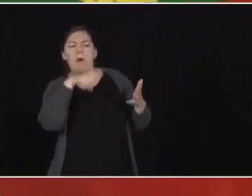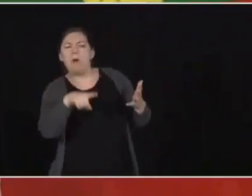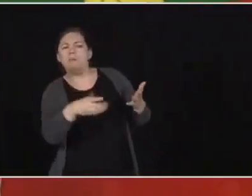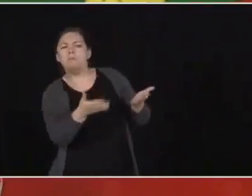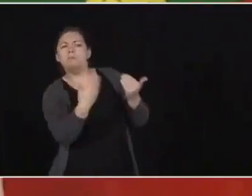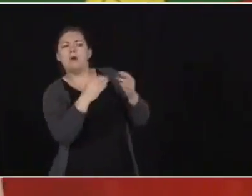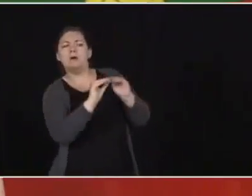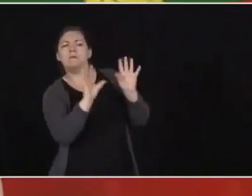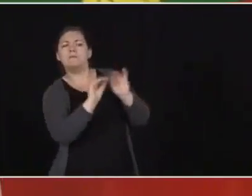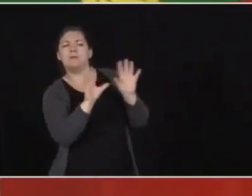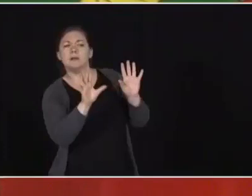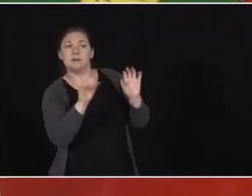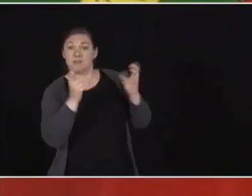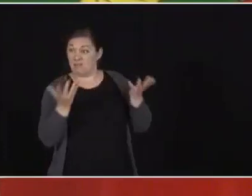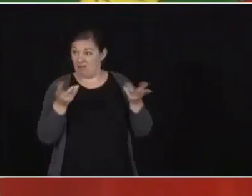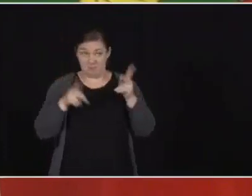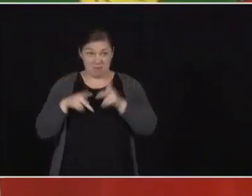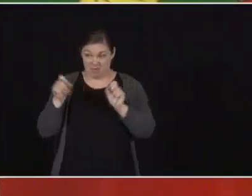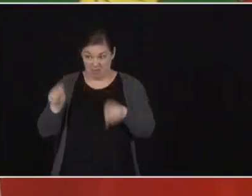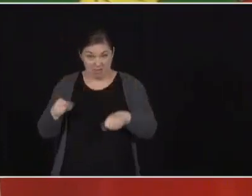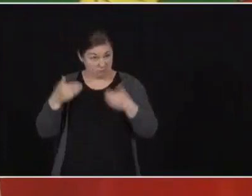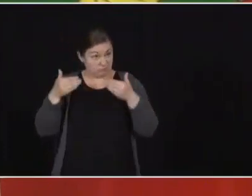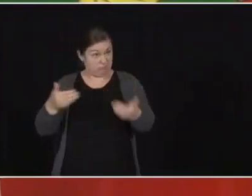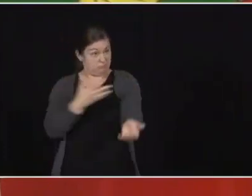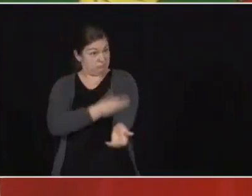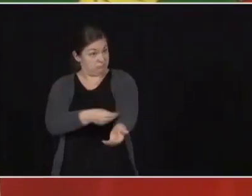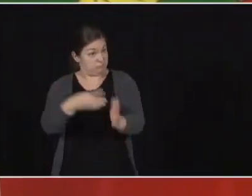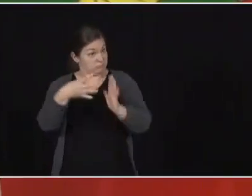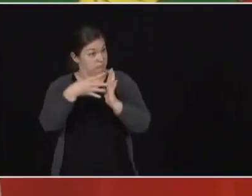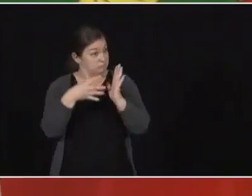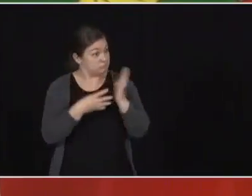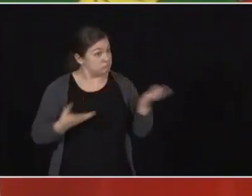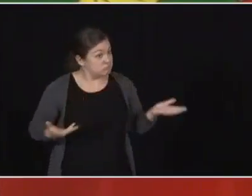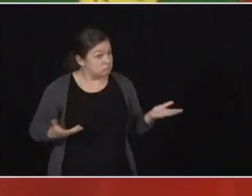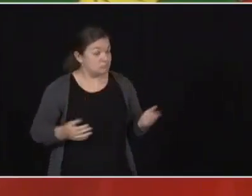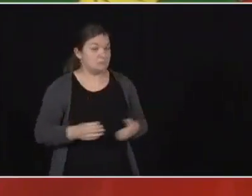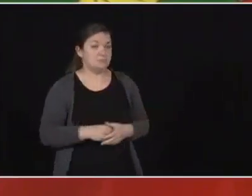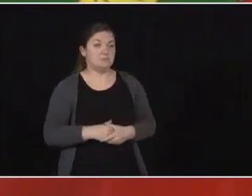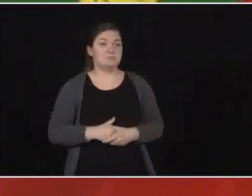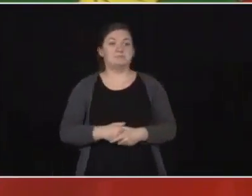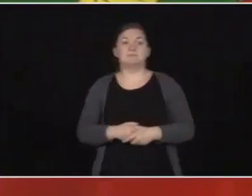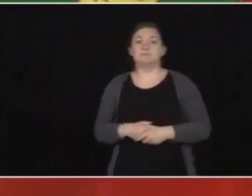was a something that people can go out and get ready?